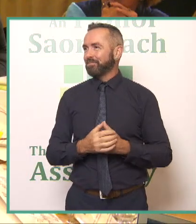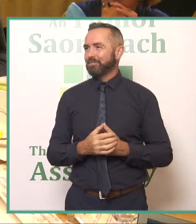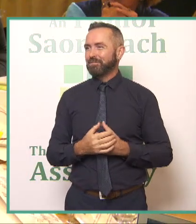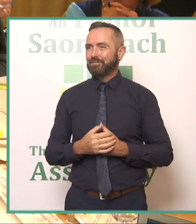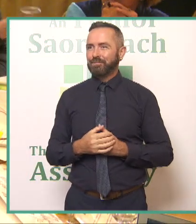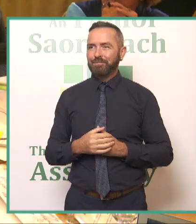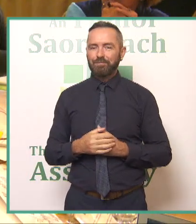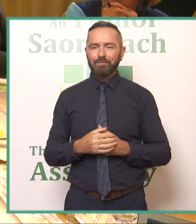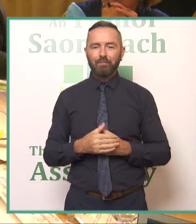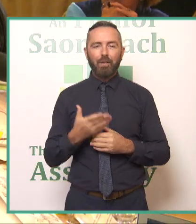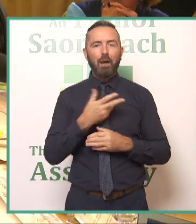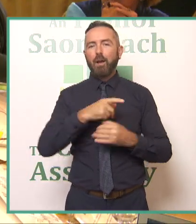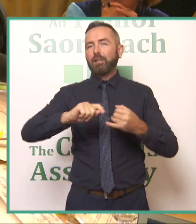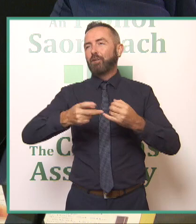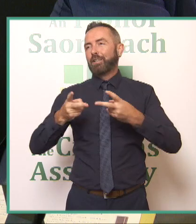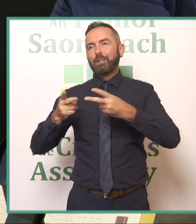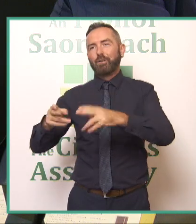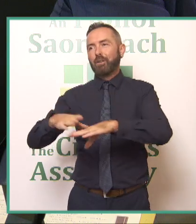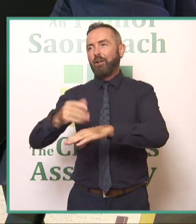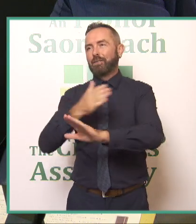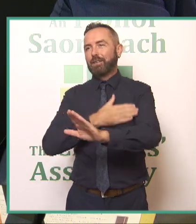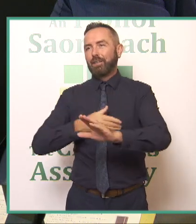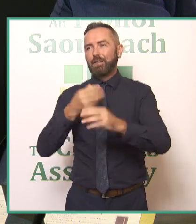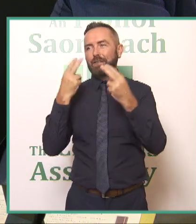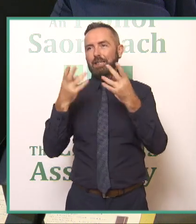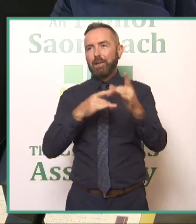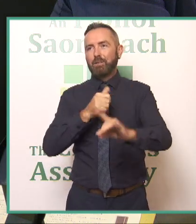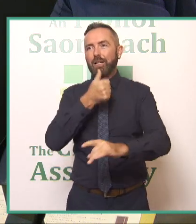I'm not trying to cut you off I just want to make sure we get to the questions as well but I do